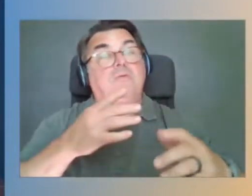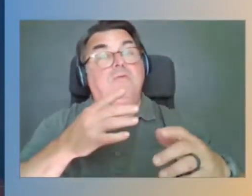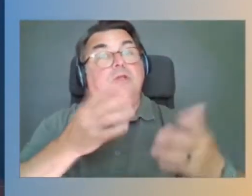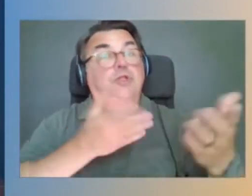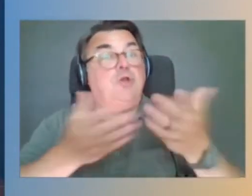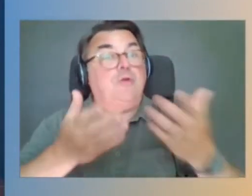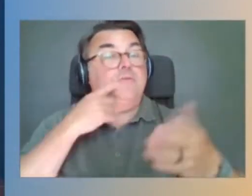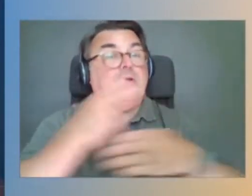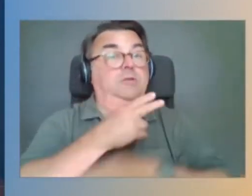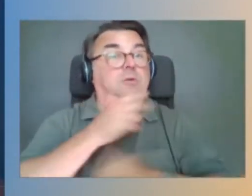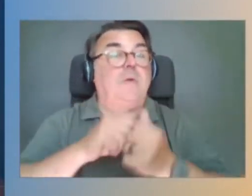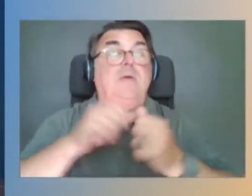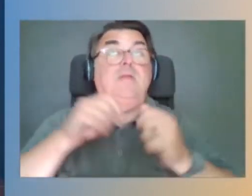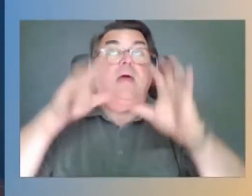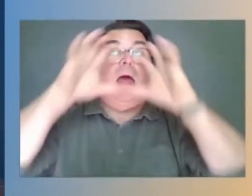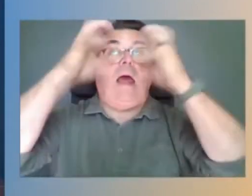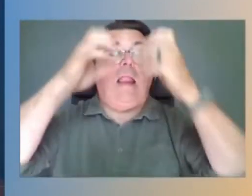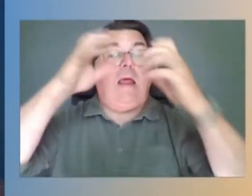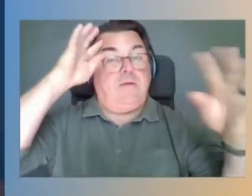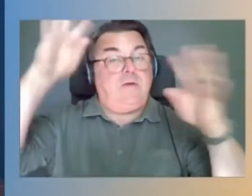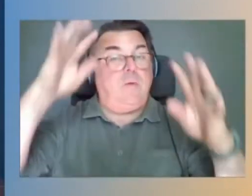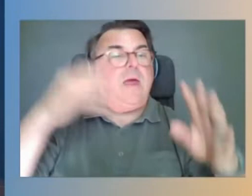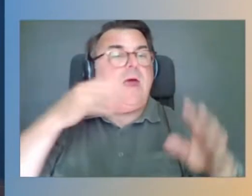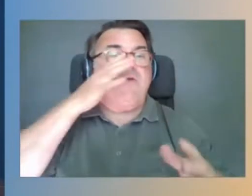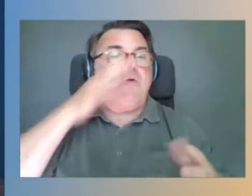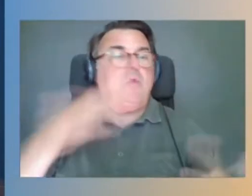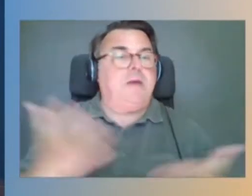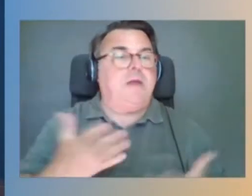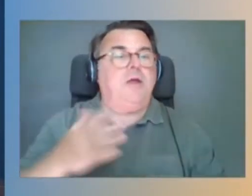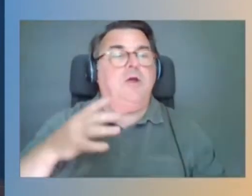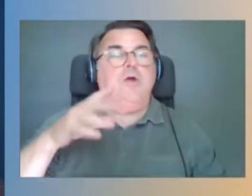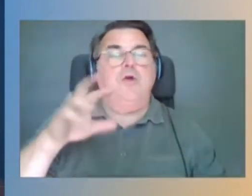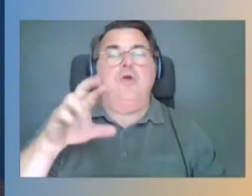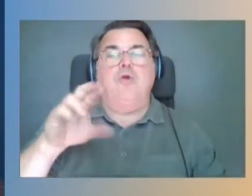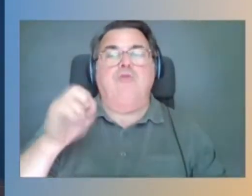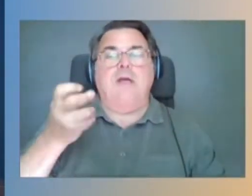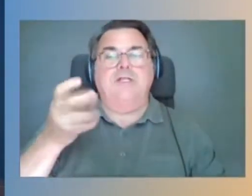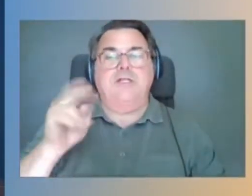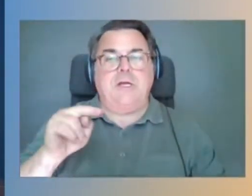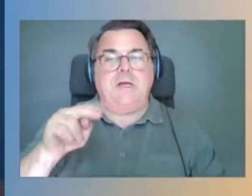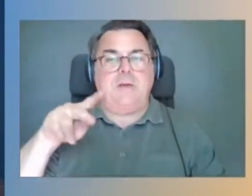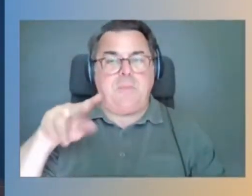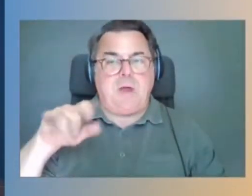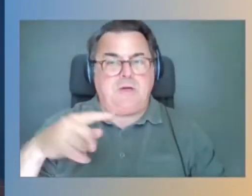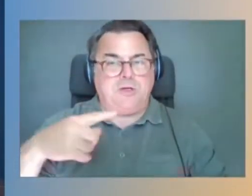We have with us right now, Roshni Pary, to dive a little bit deeper into this topic. Roshni, do you want to introduce yourself?